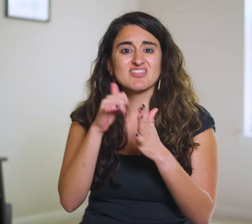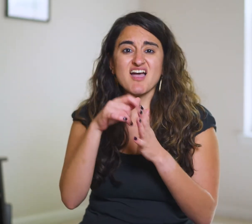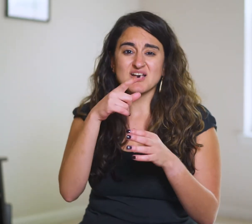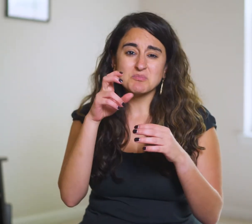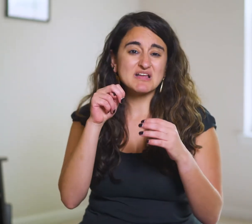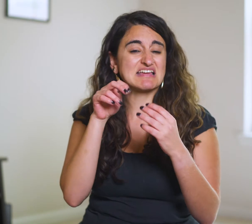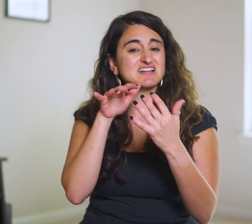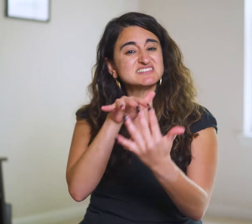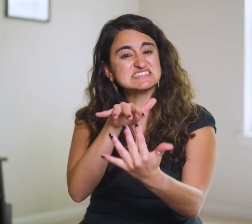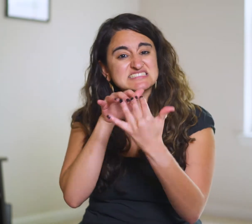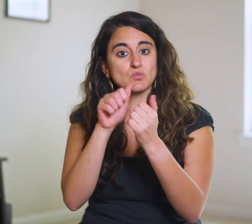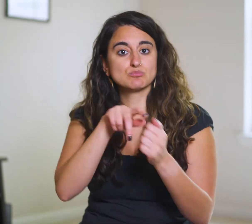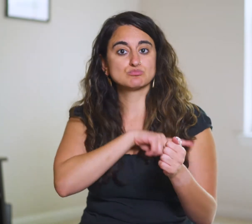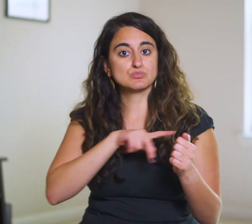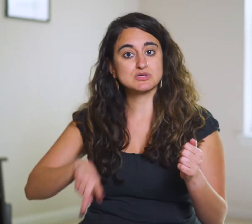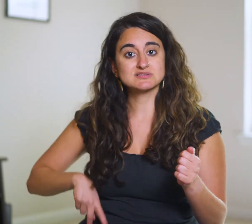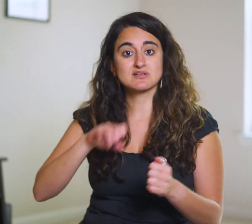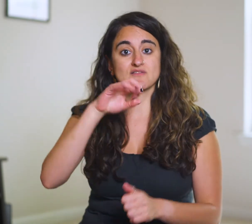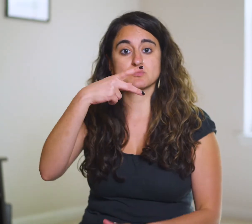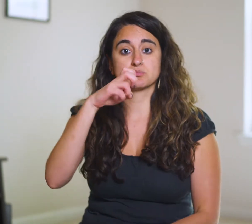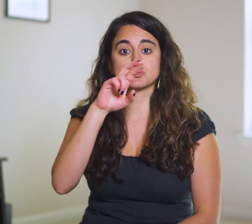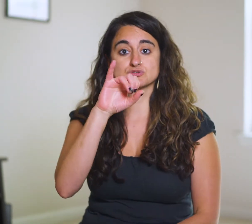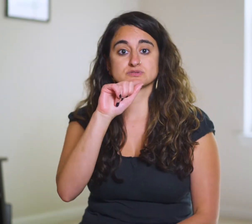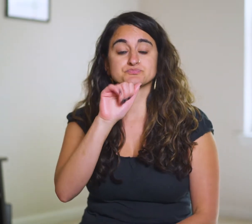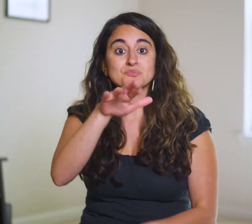saying he’s been fighting with the prince of Persia.